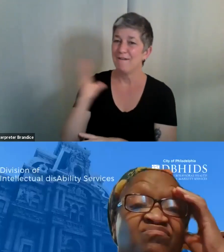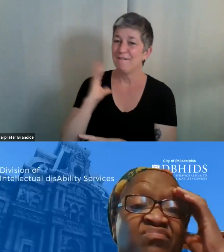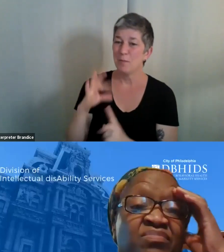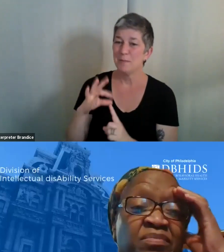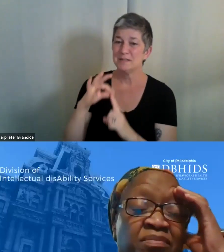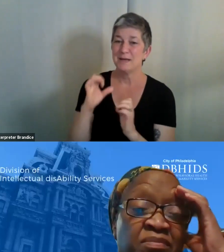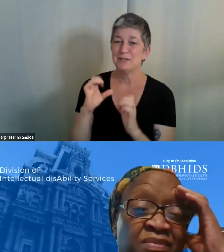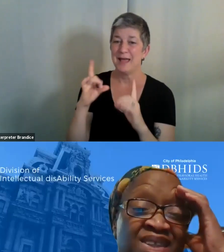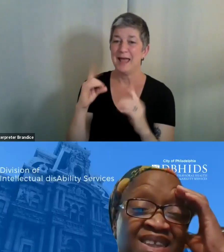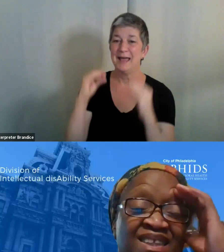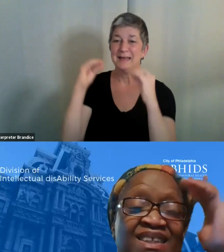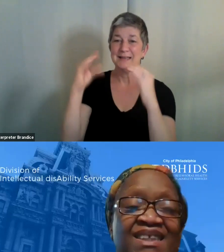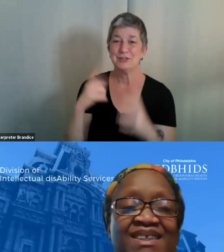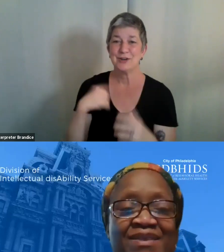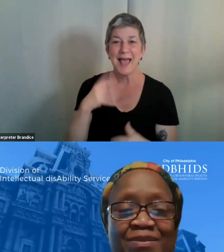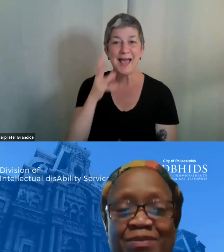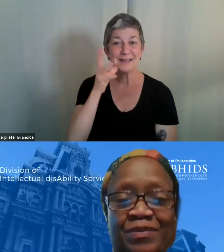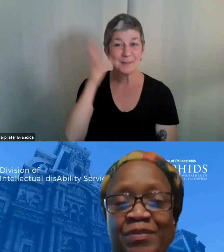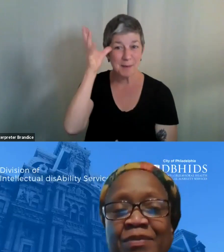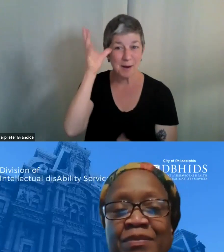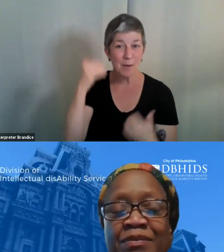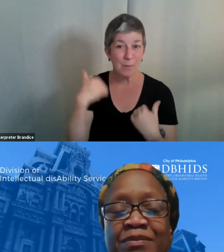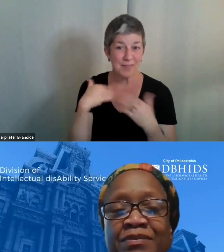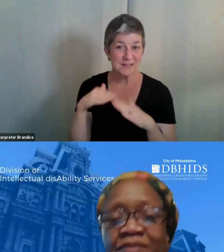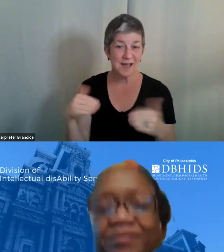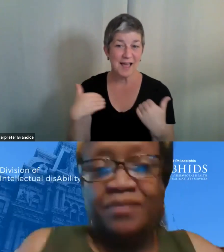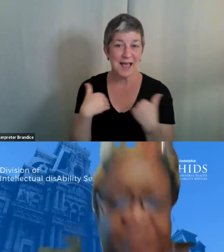a parent with children with disabilities, there's so much to